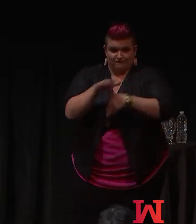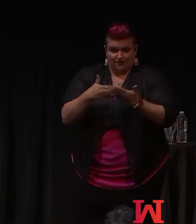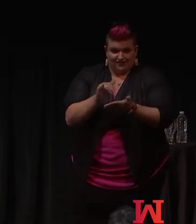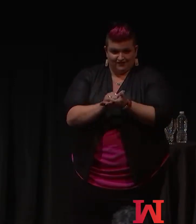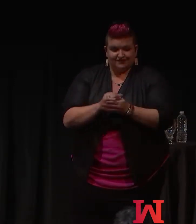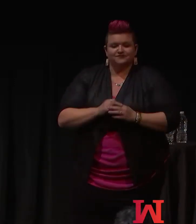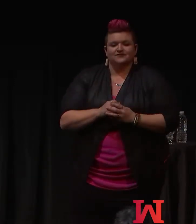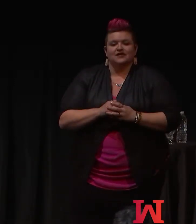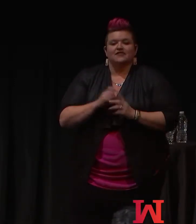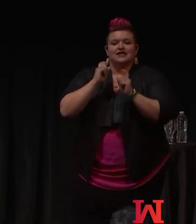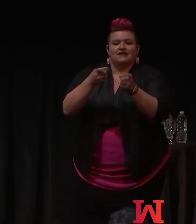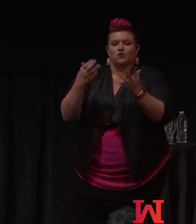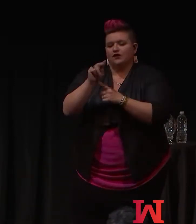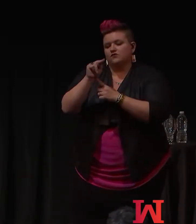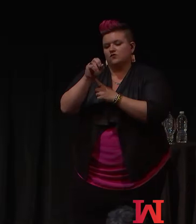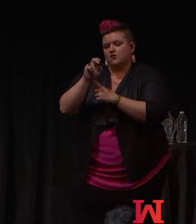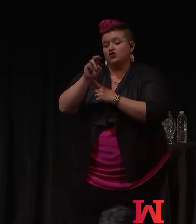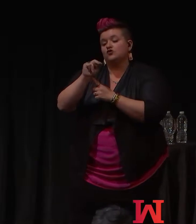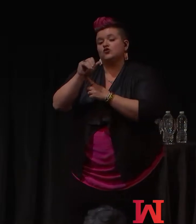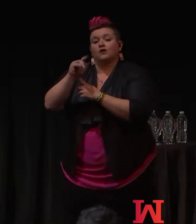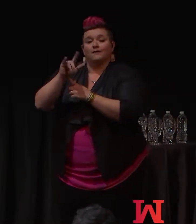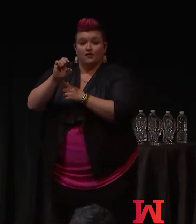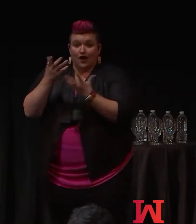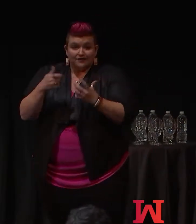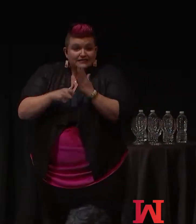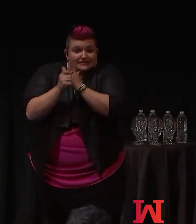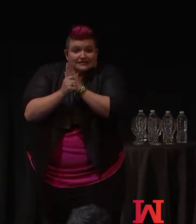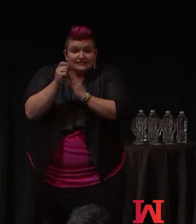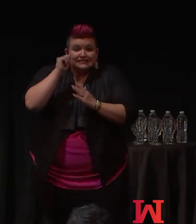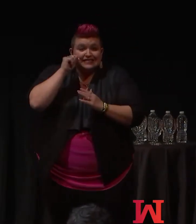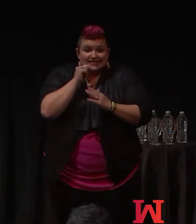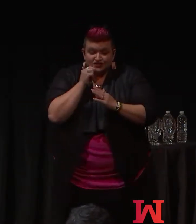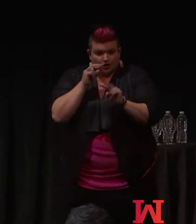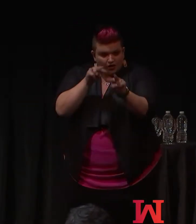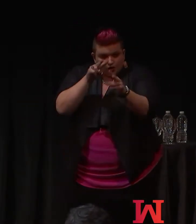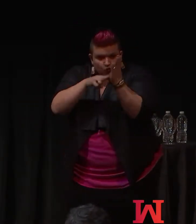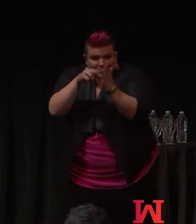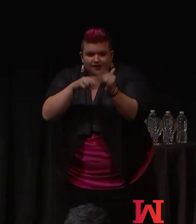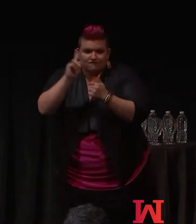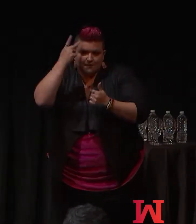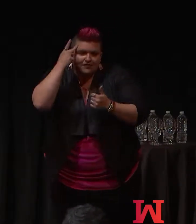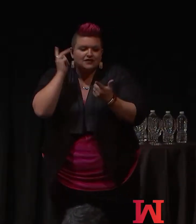She's credited for the notable increase of Teen Vogue coverage of politics and social justice.